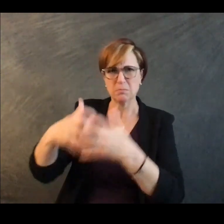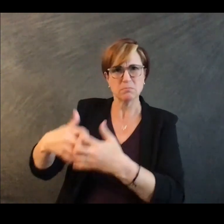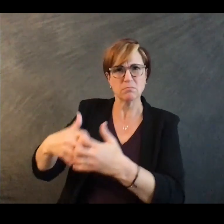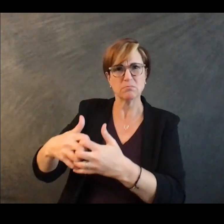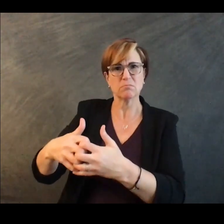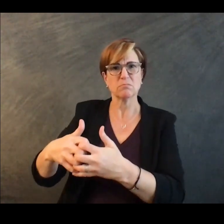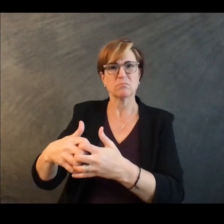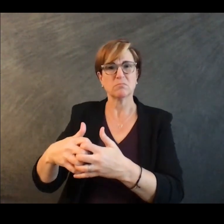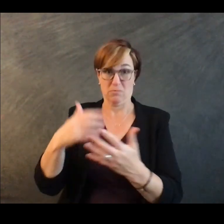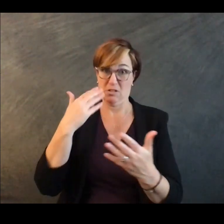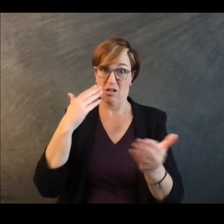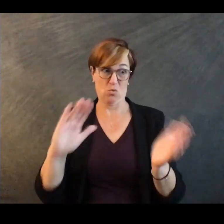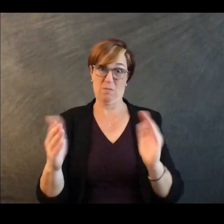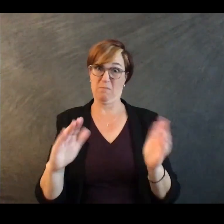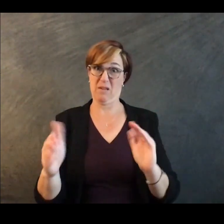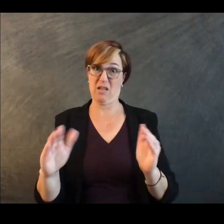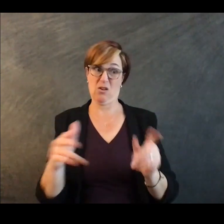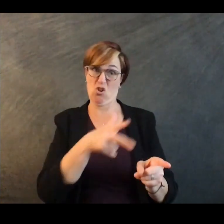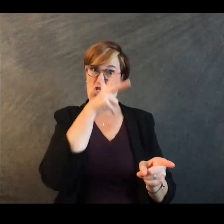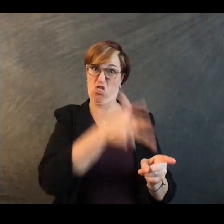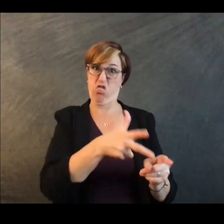ventilator and their not so good ventilator Tony right we've seen that